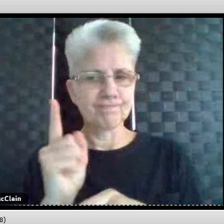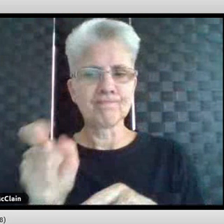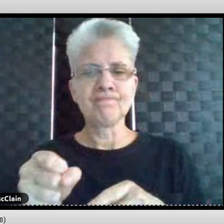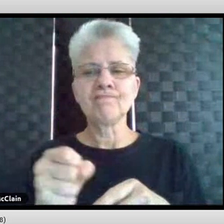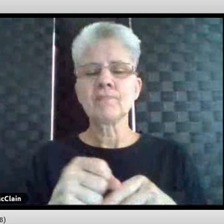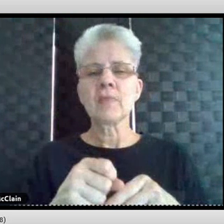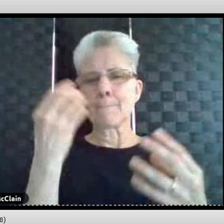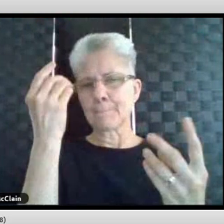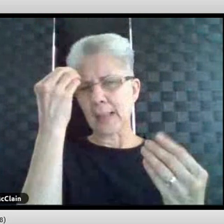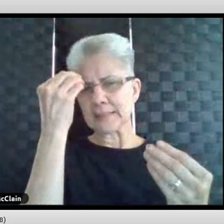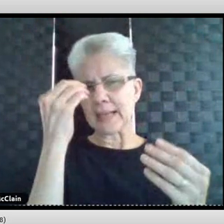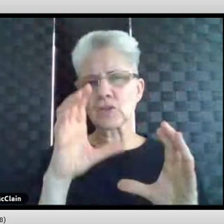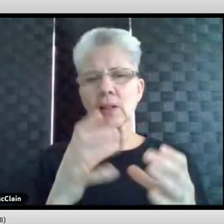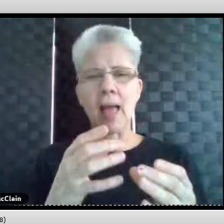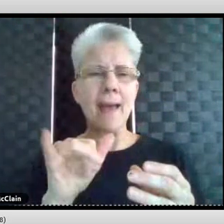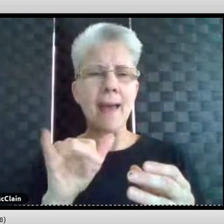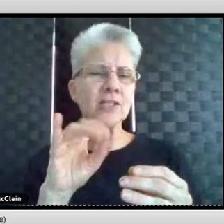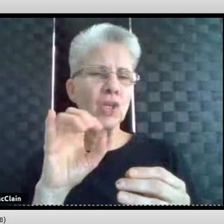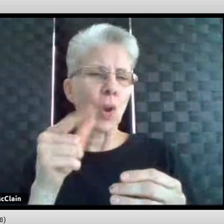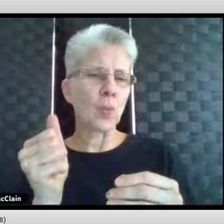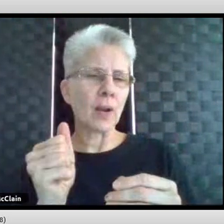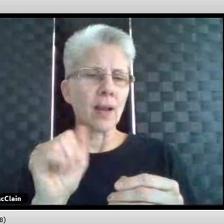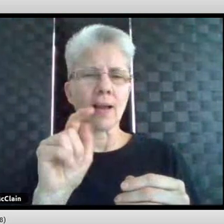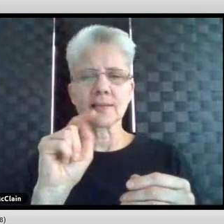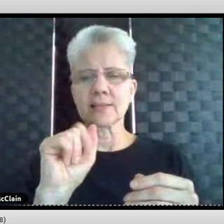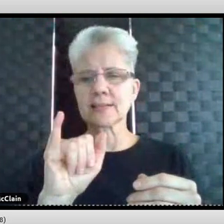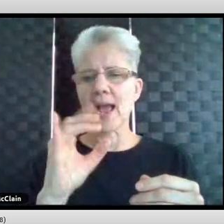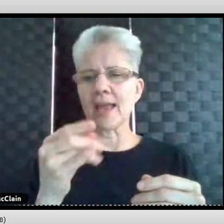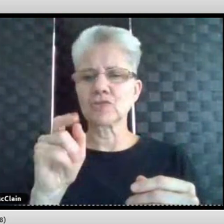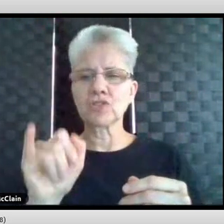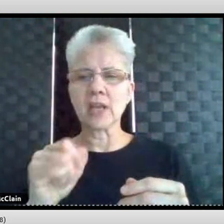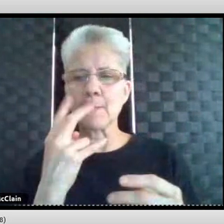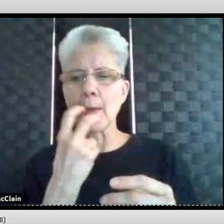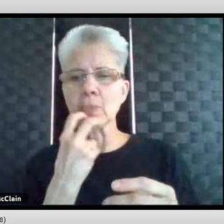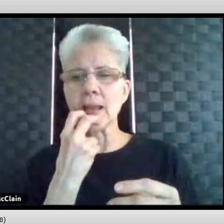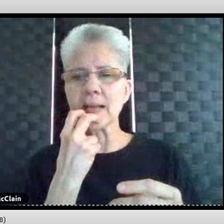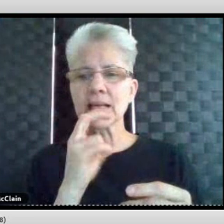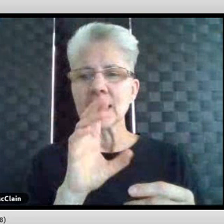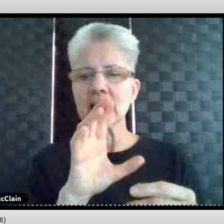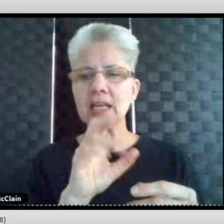"Meditation classes, yoga and tai chi." I may pronounce this wrong, Glen -- qigong.